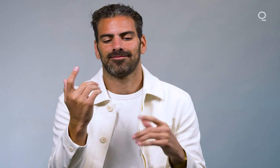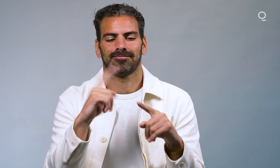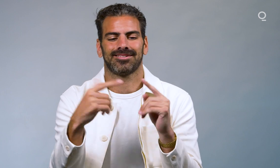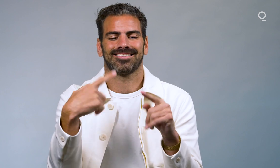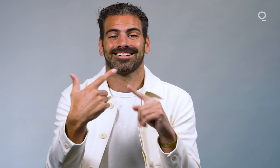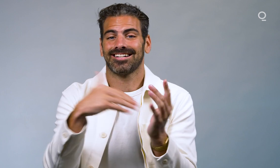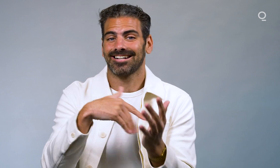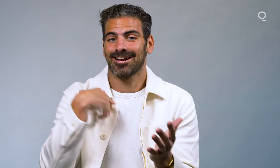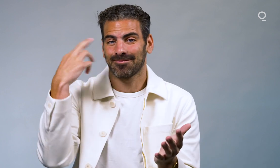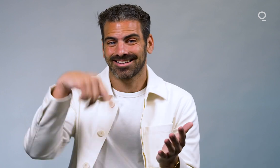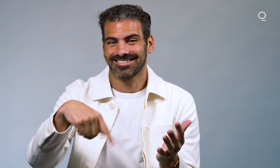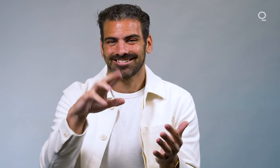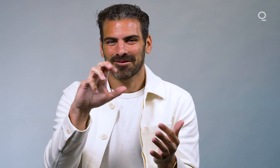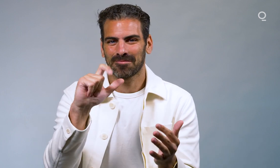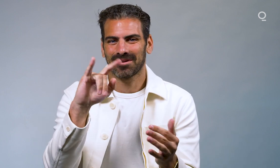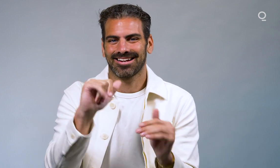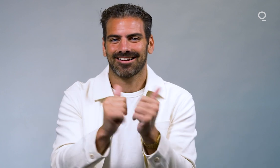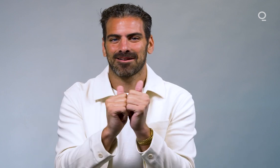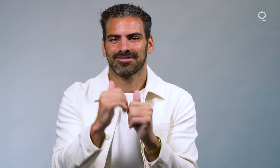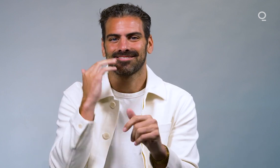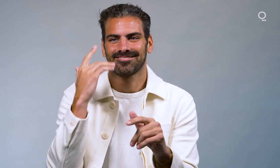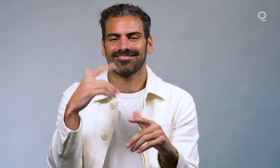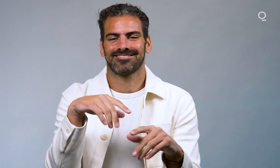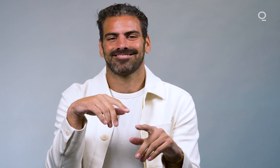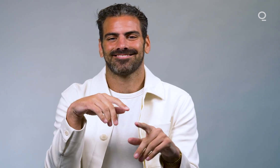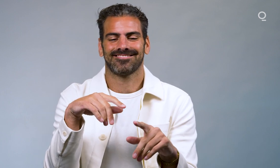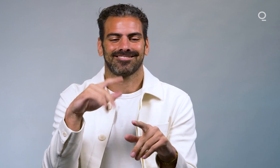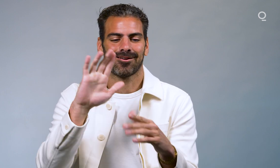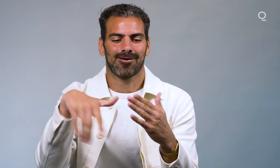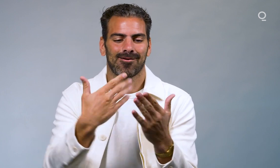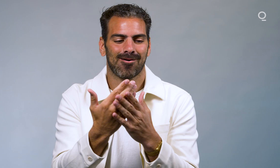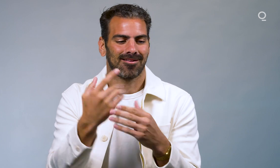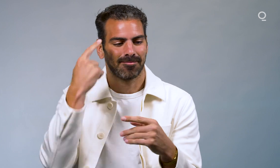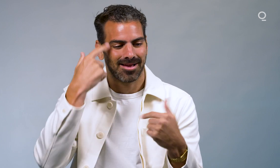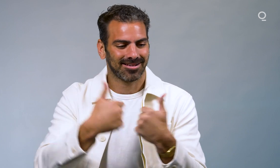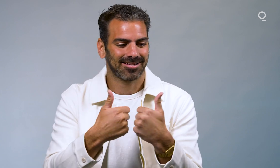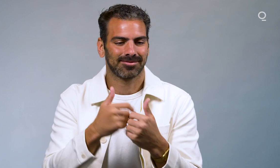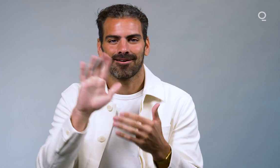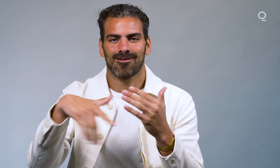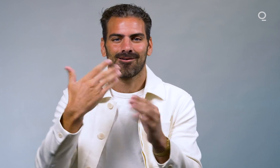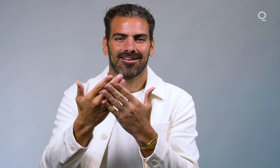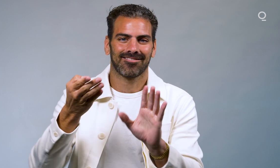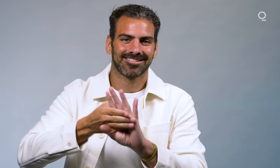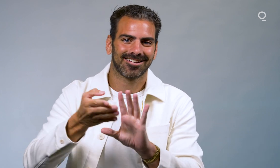the accessibility needs that really came along with a deaf contestant, but also how to accommodate. And so much of it just comes with, you know,